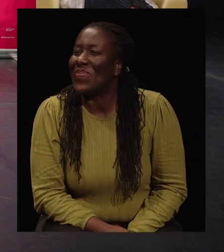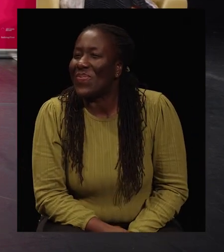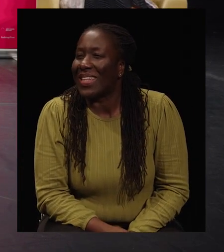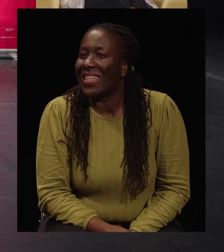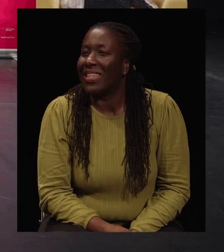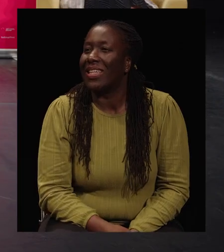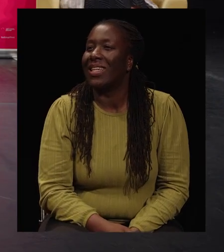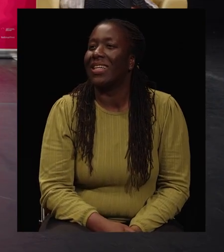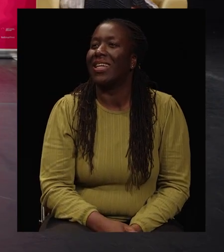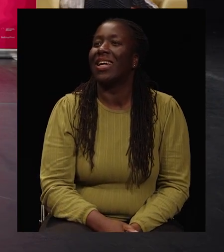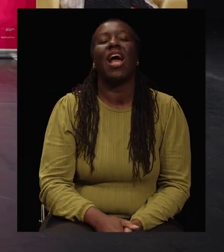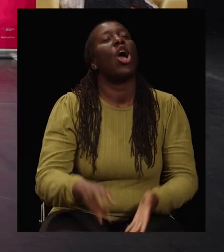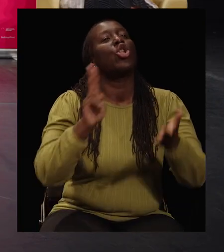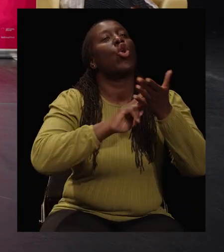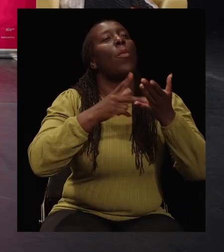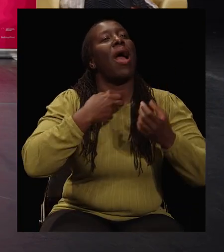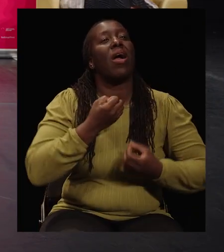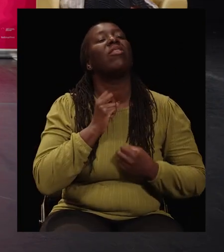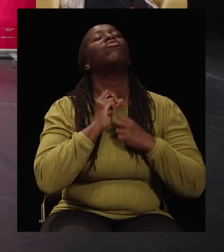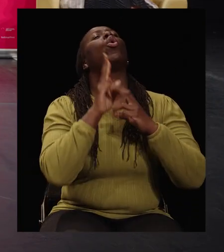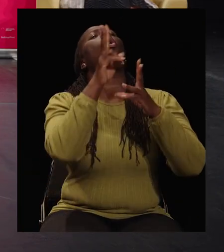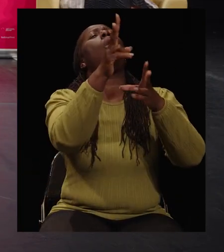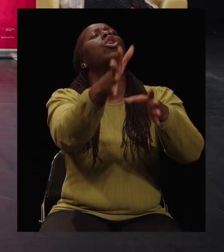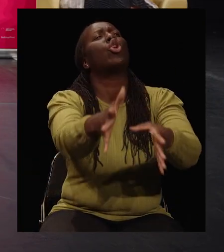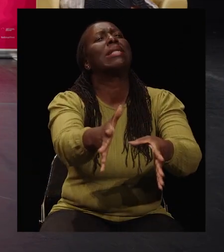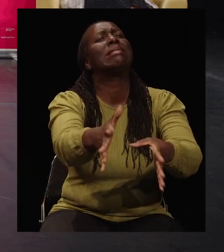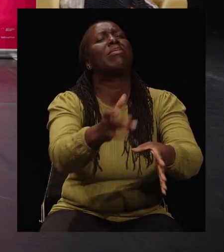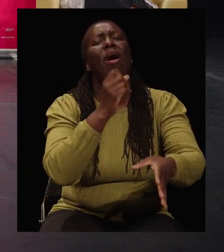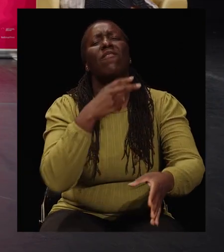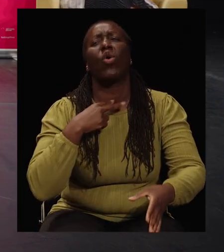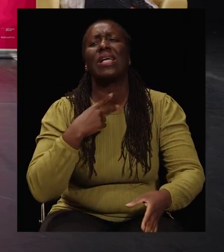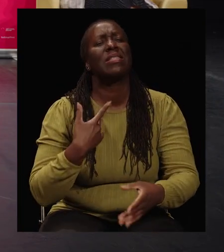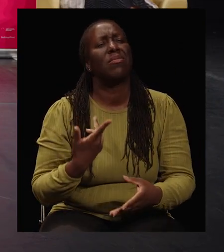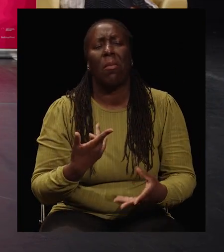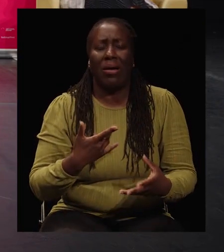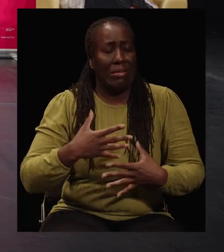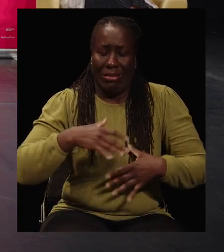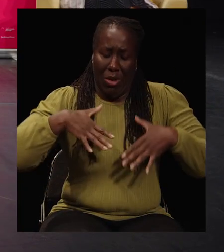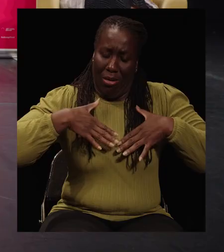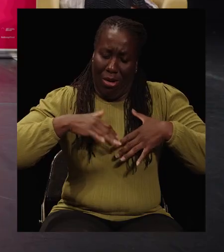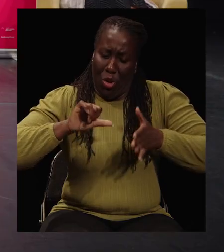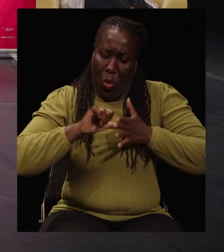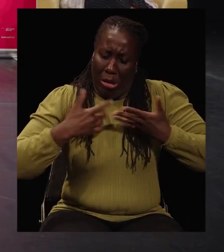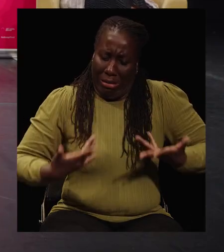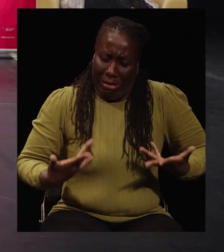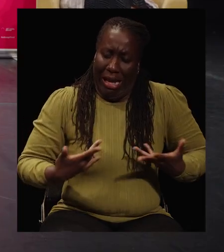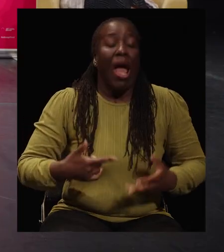I normally can project but not today 'cause the lungs are not lunging today, so let me know if you can't hear me. My name's Toley, I'm from Manchester.